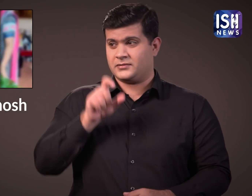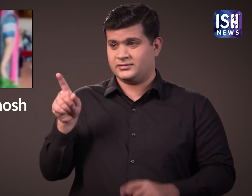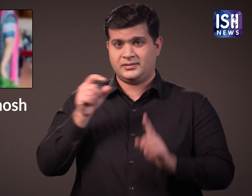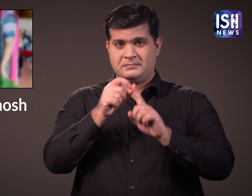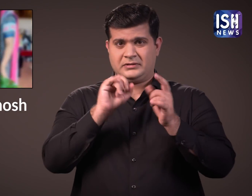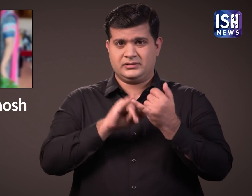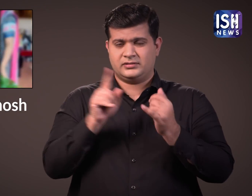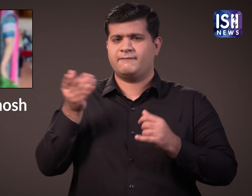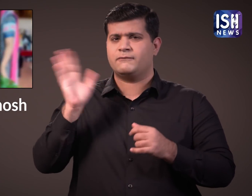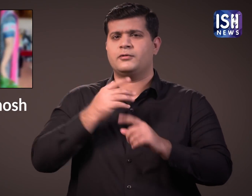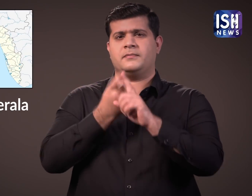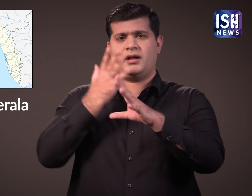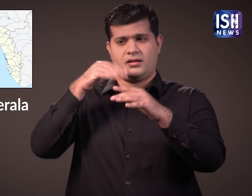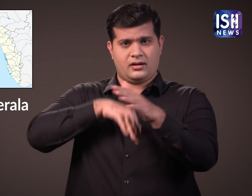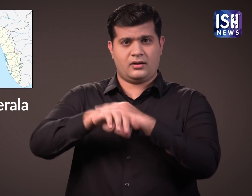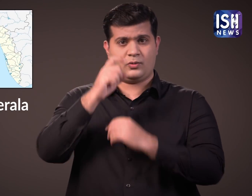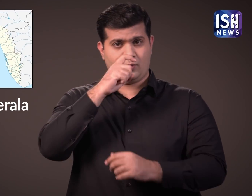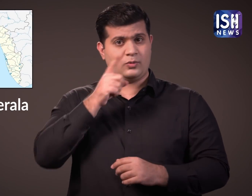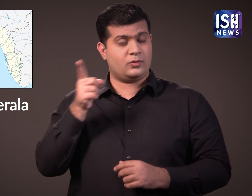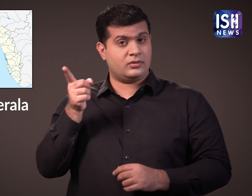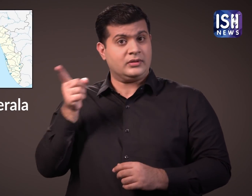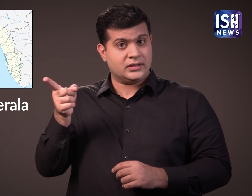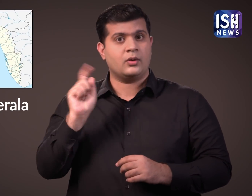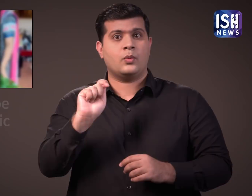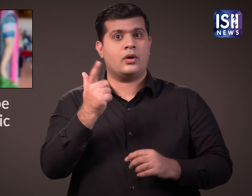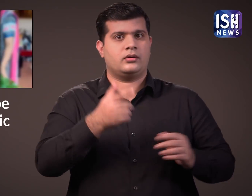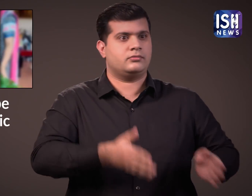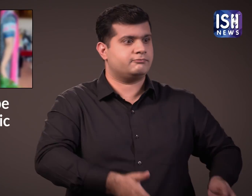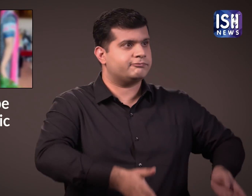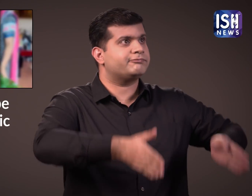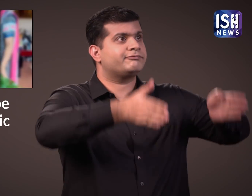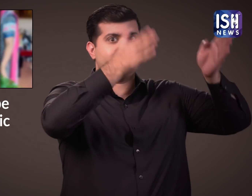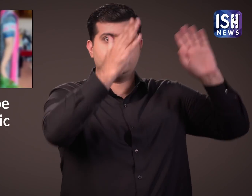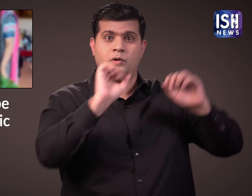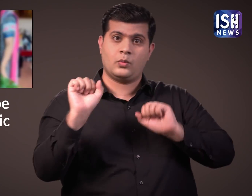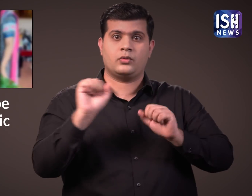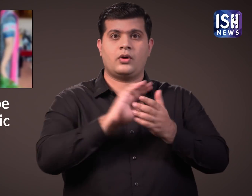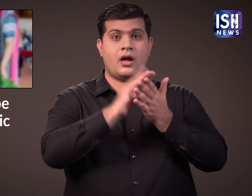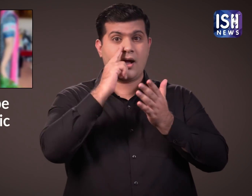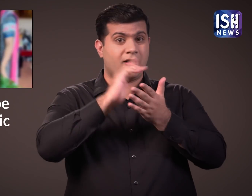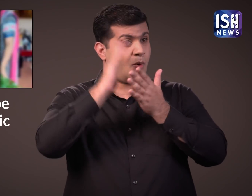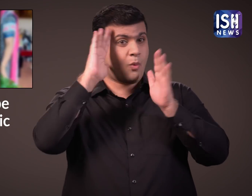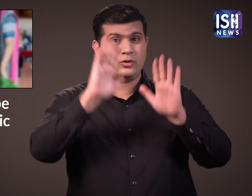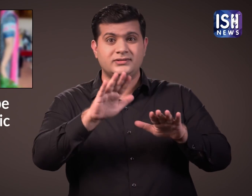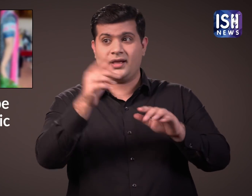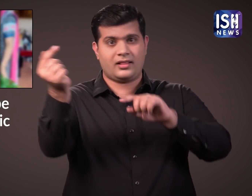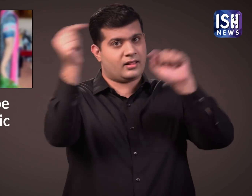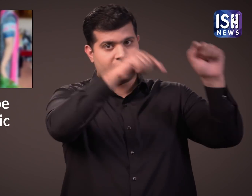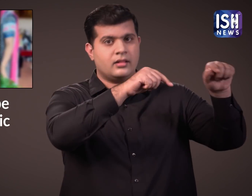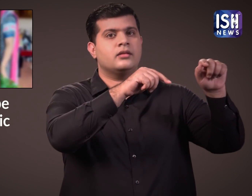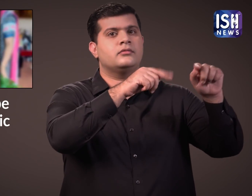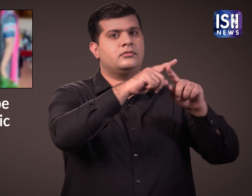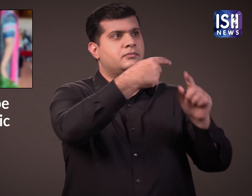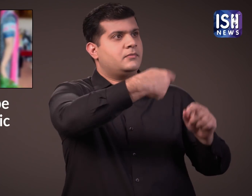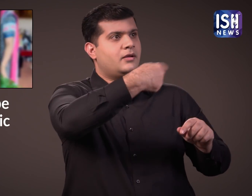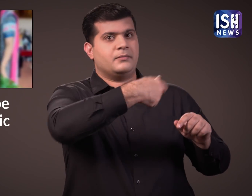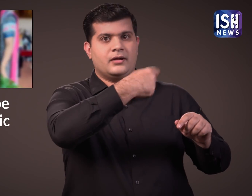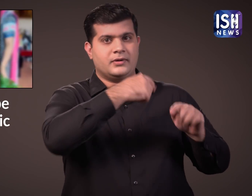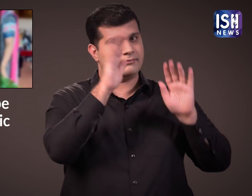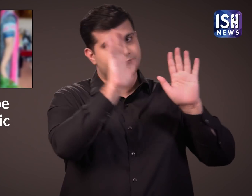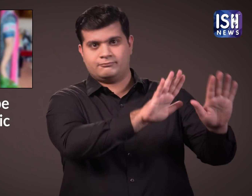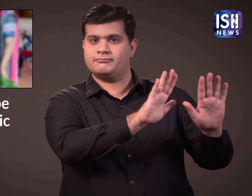Preethi Santhosh, from Kozhikode, ran a ladies hostel.